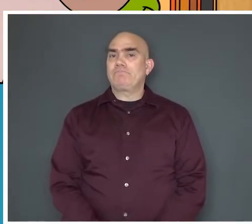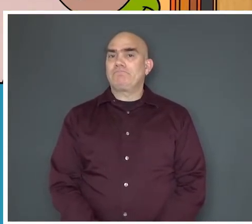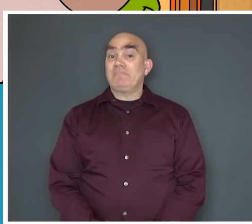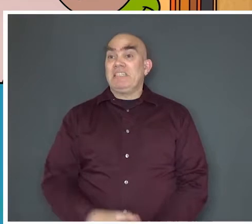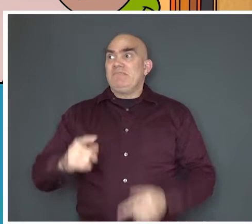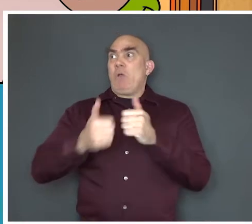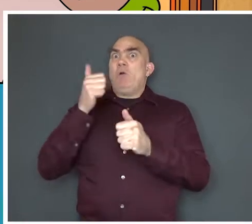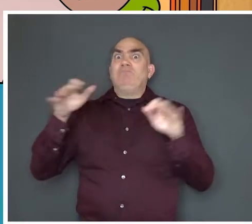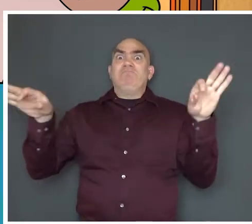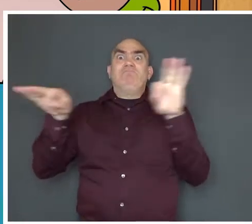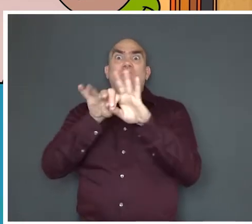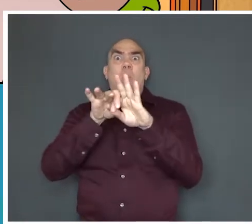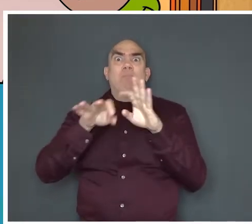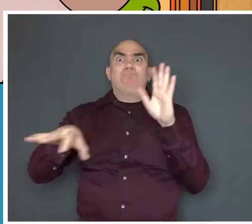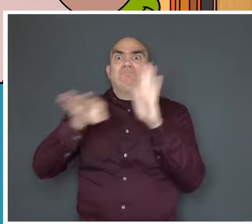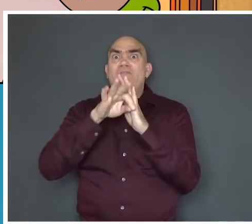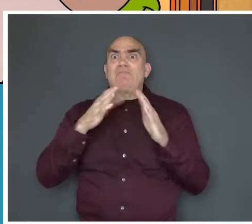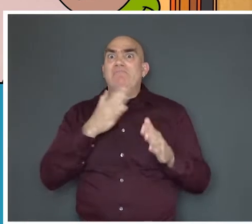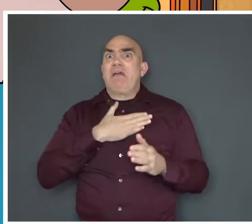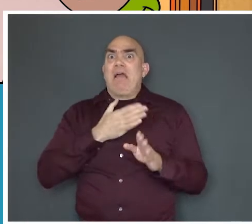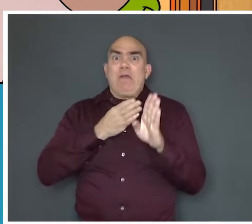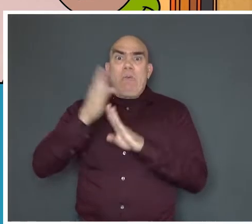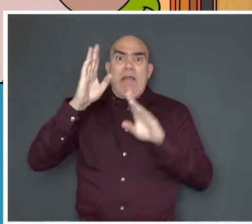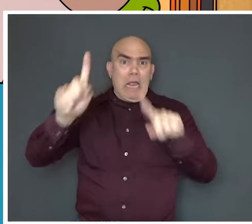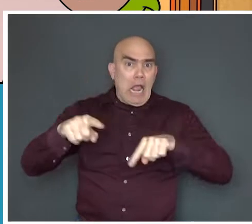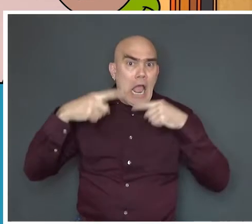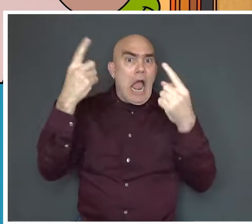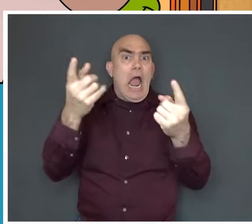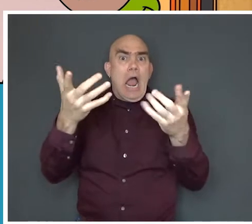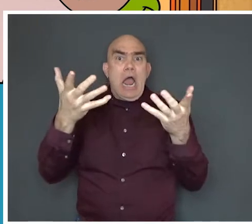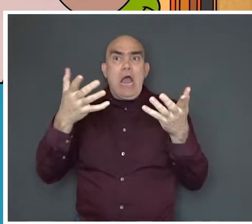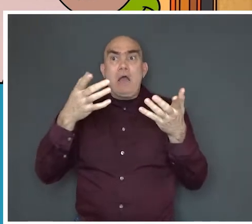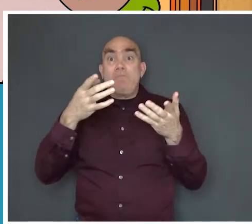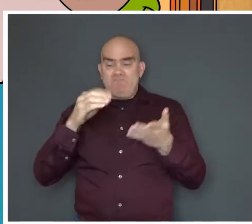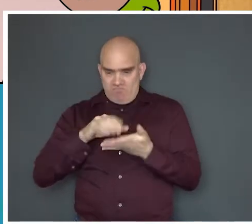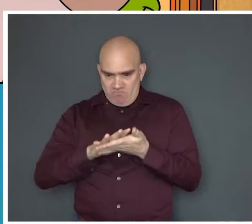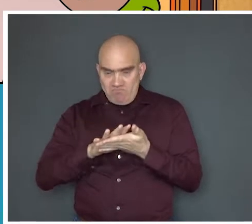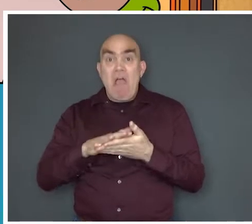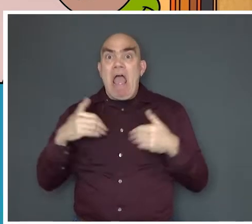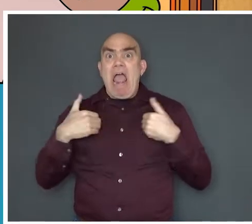This is the most important discovery of my career! Journal entry, animals missing.